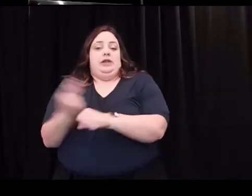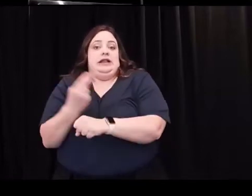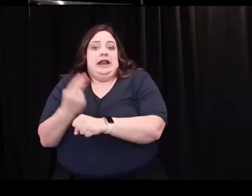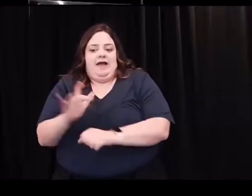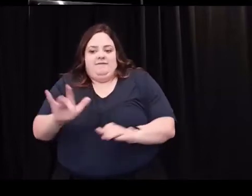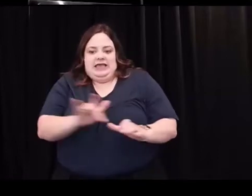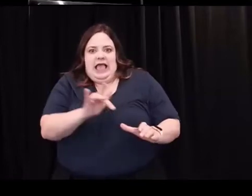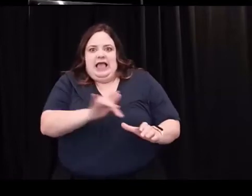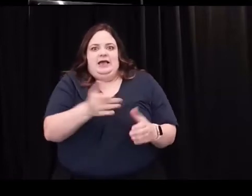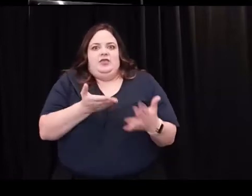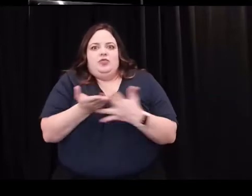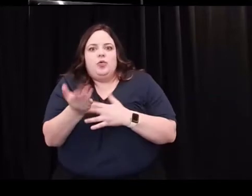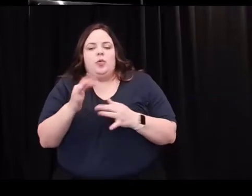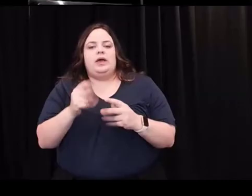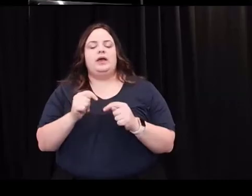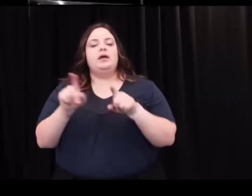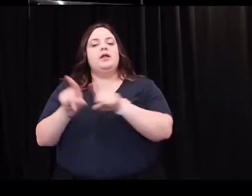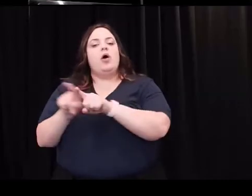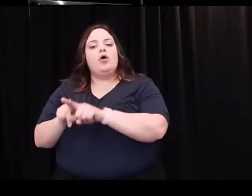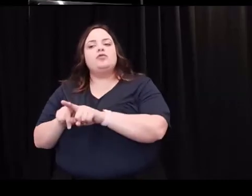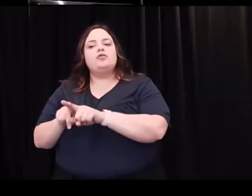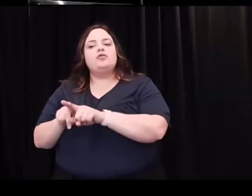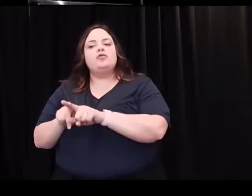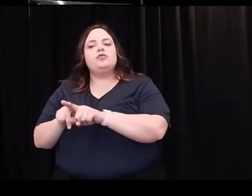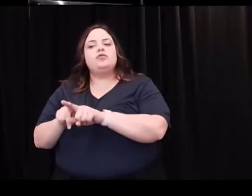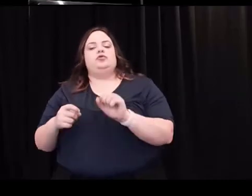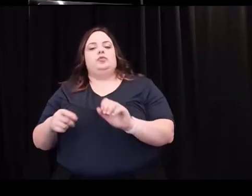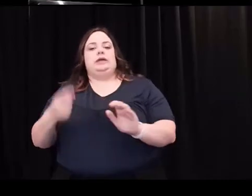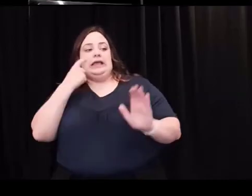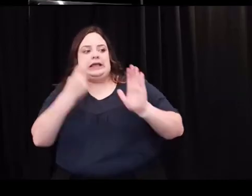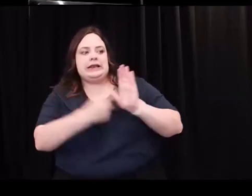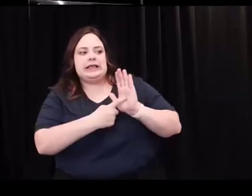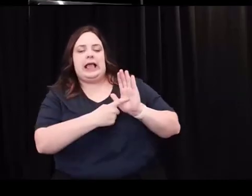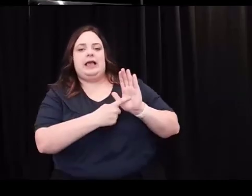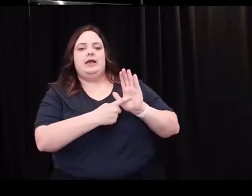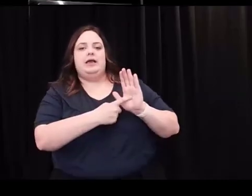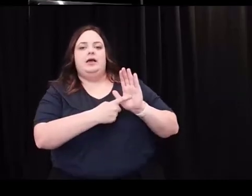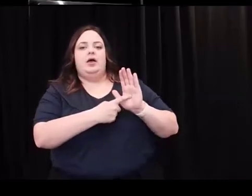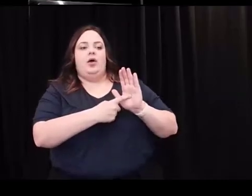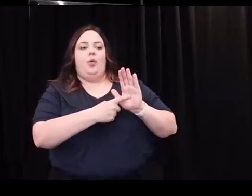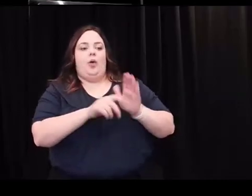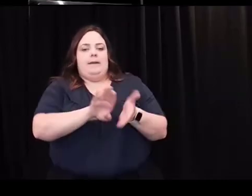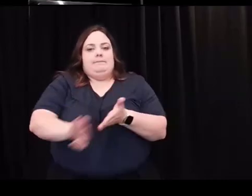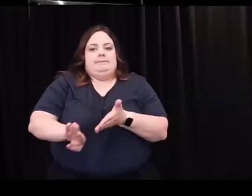that are like indicated points on the on the map or indicating points on the landscape,